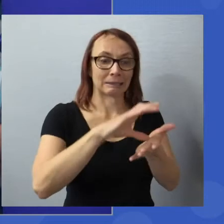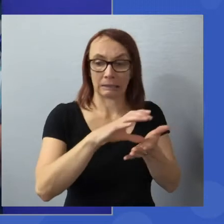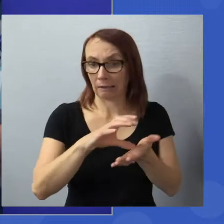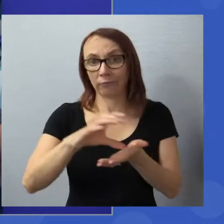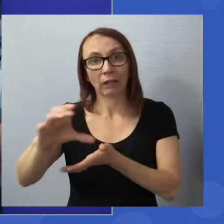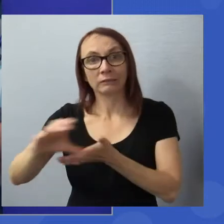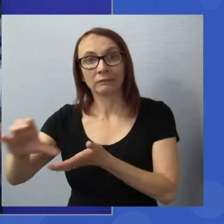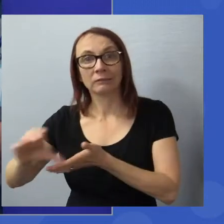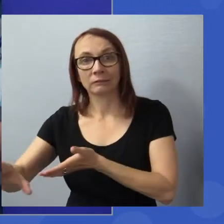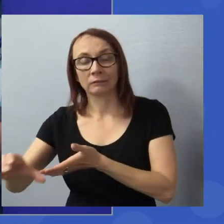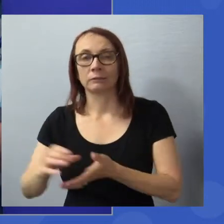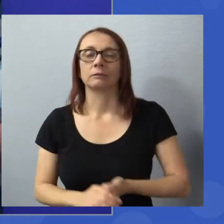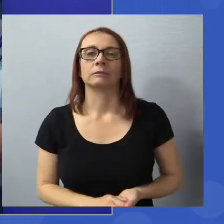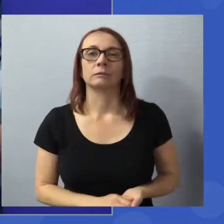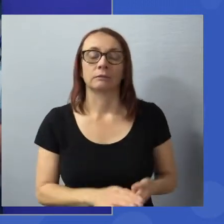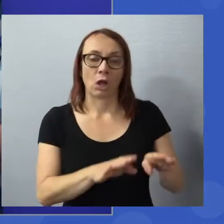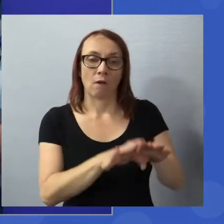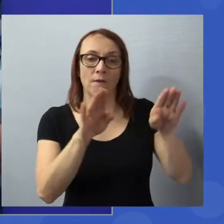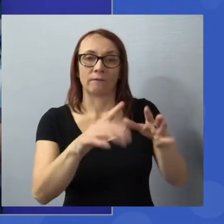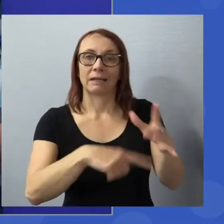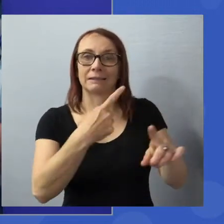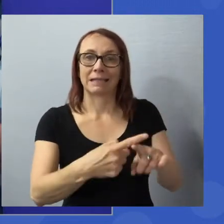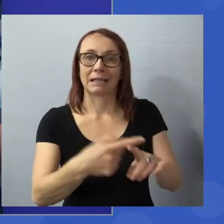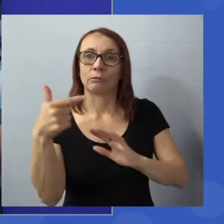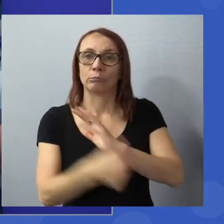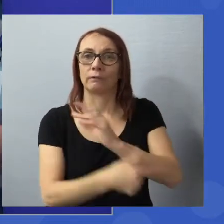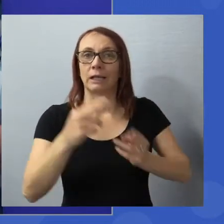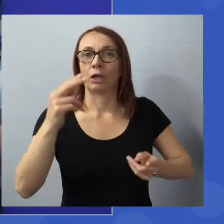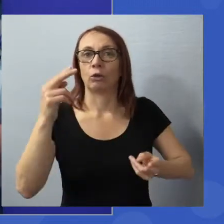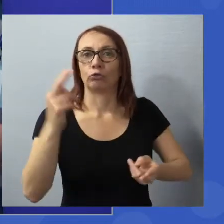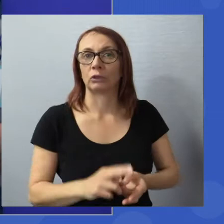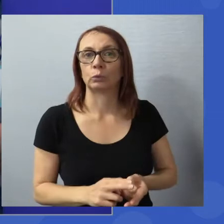believe the furious attacks will reduce the poverty tax incentives and